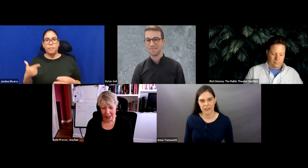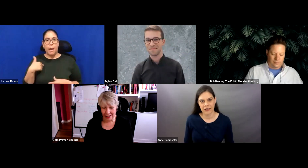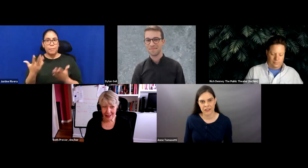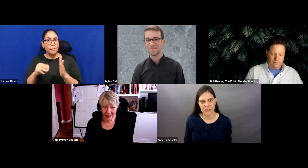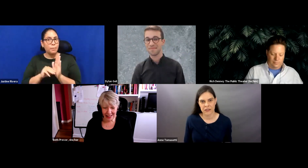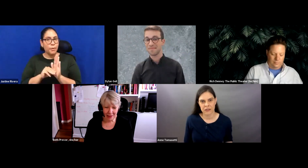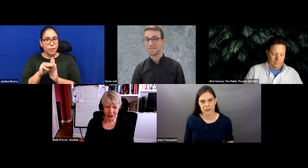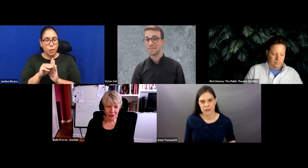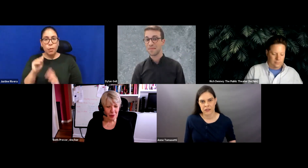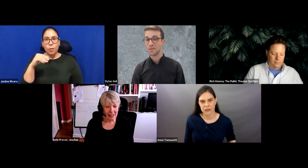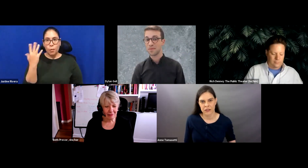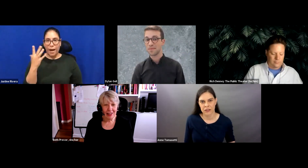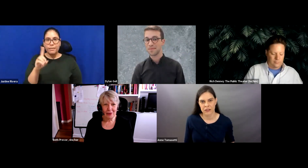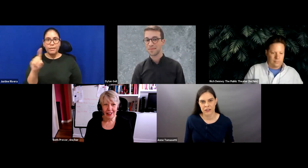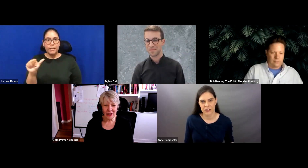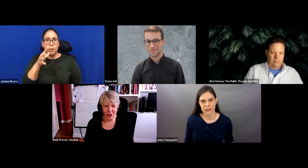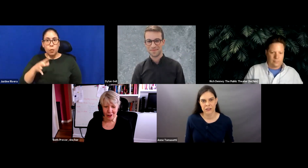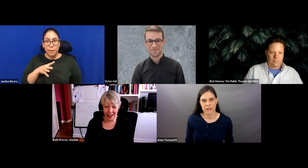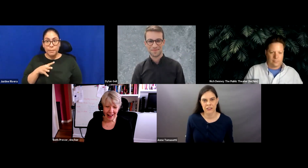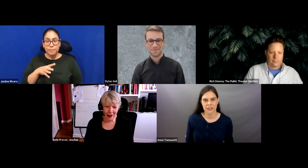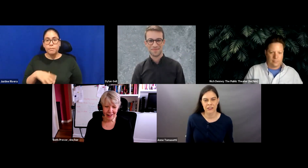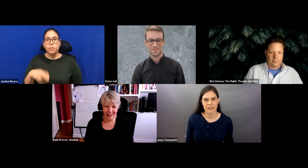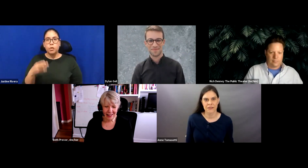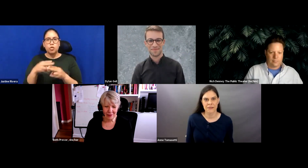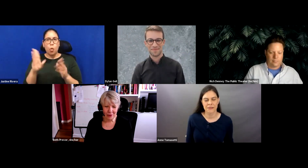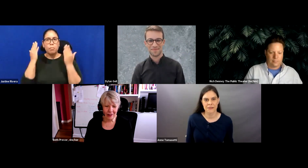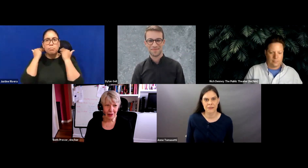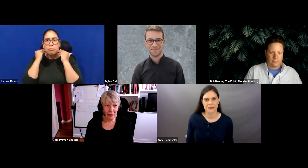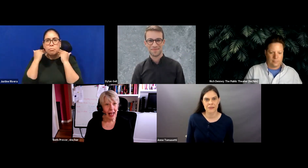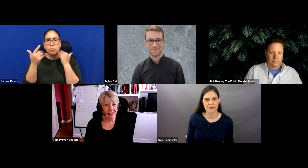white disabled woman with short gray hair. I'm wearing a black